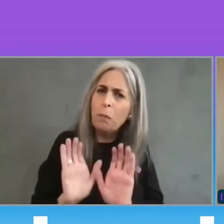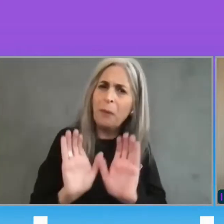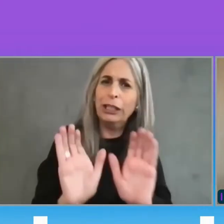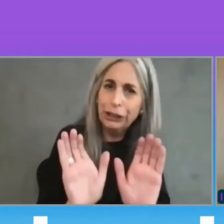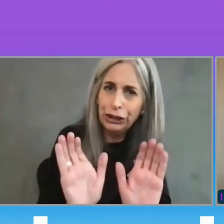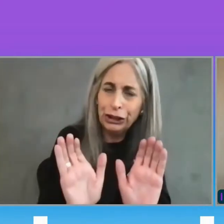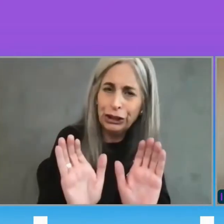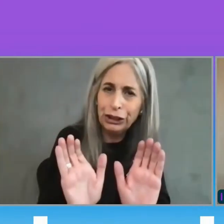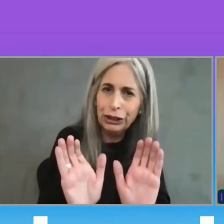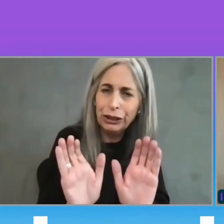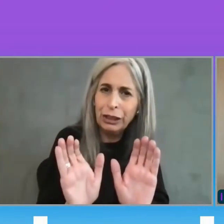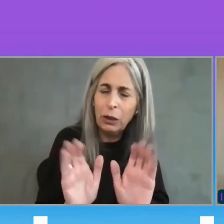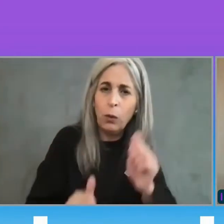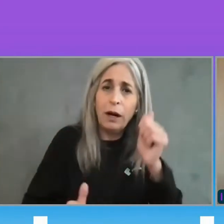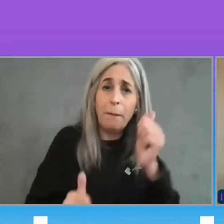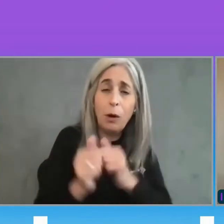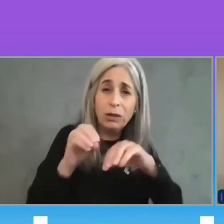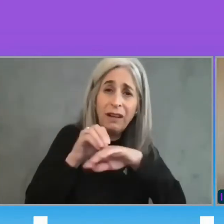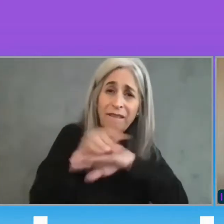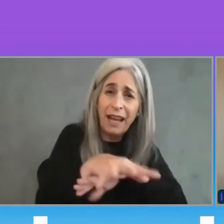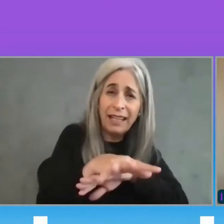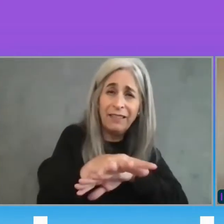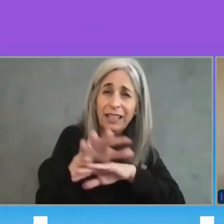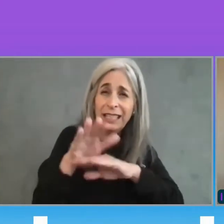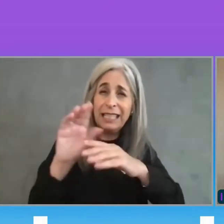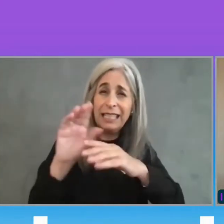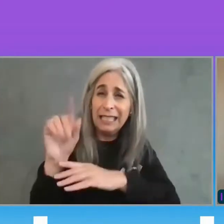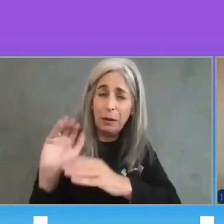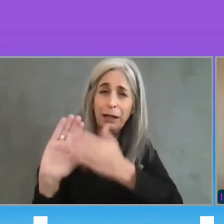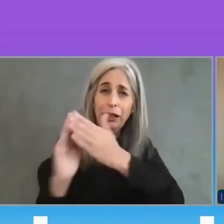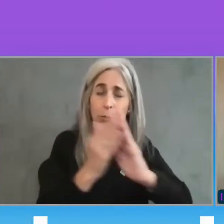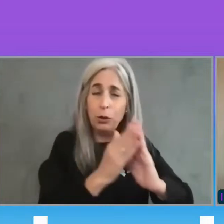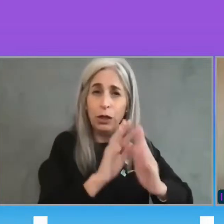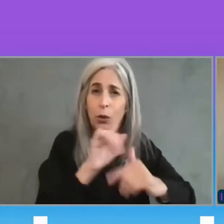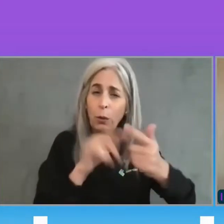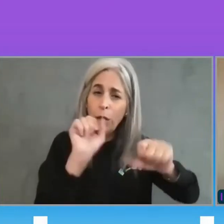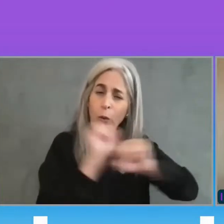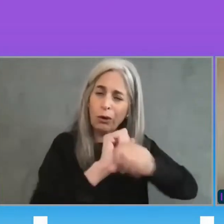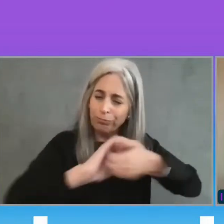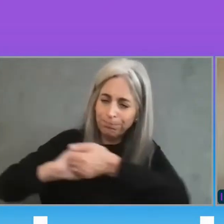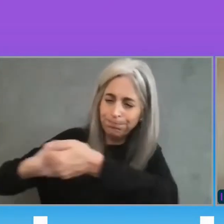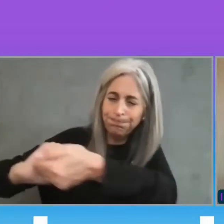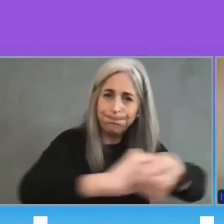remember that we're most effective as a disability